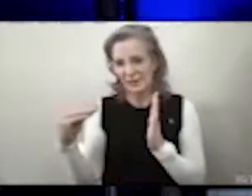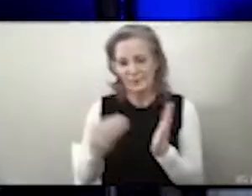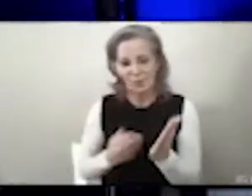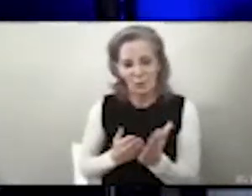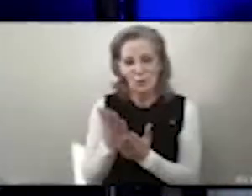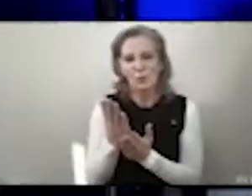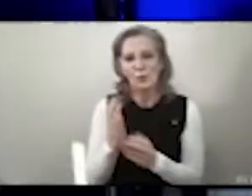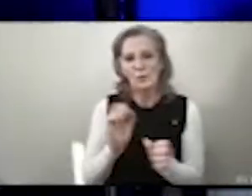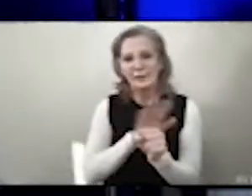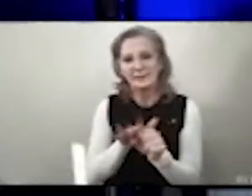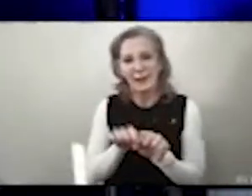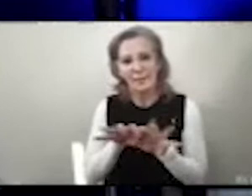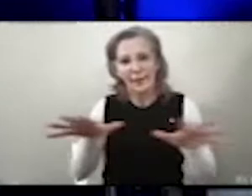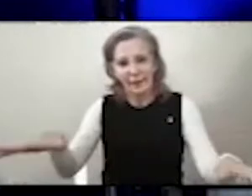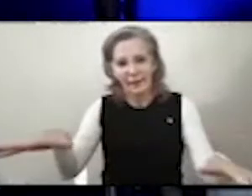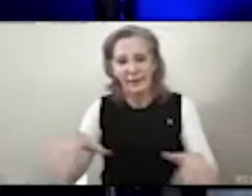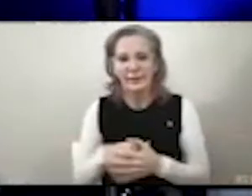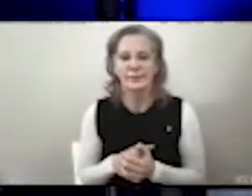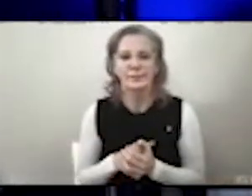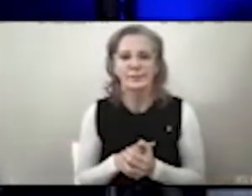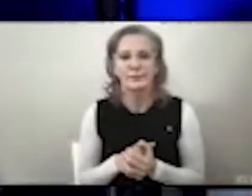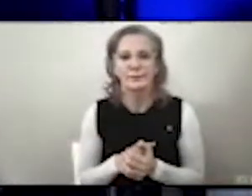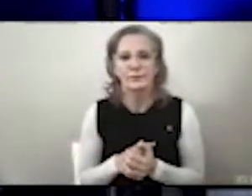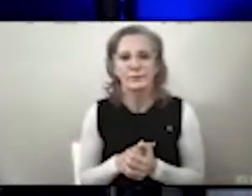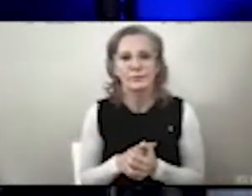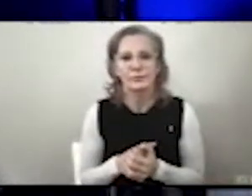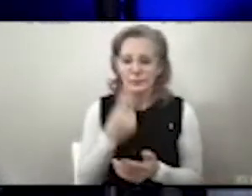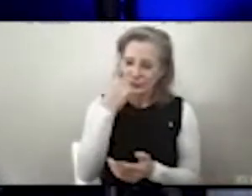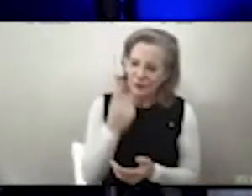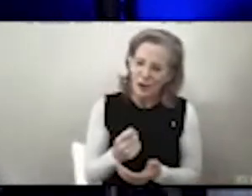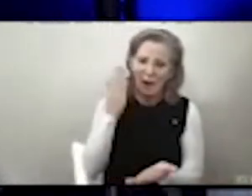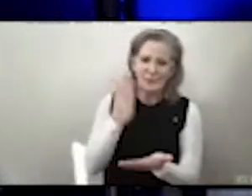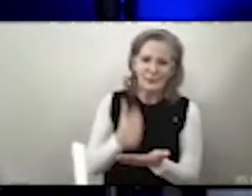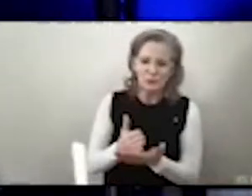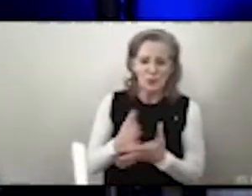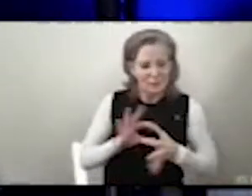how we can ensure that that collaboration and innovative partnership continues.